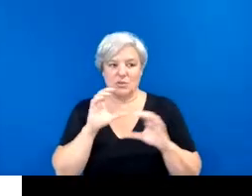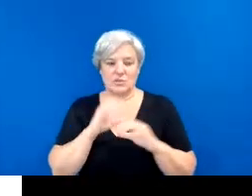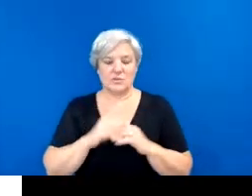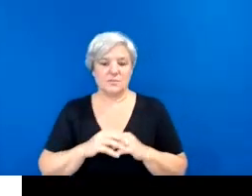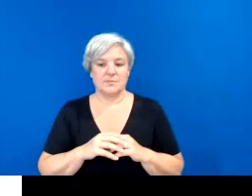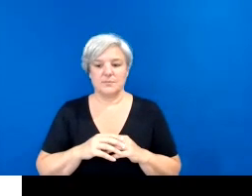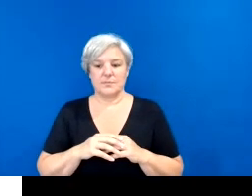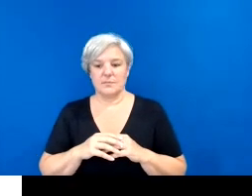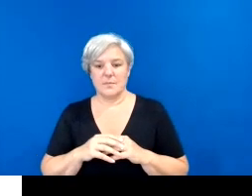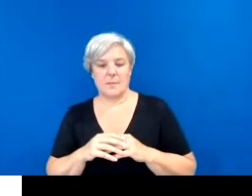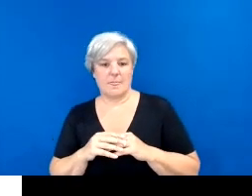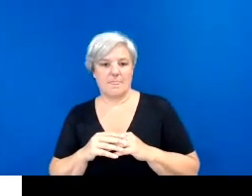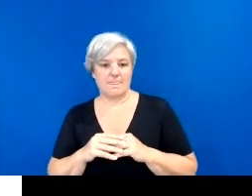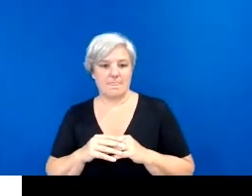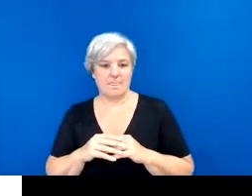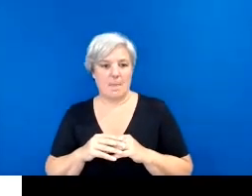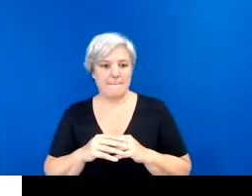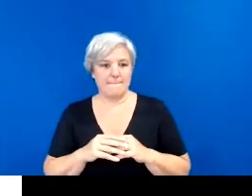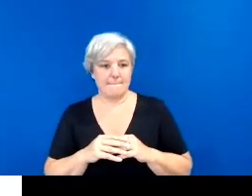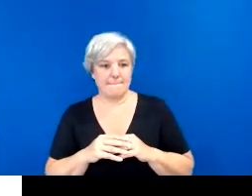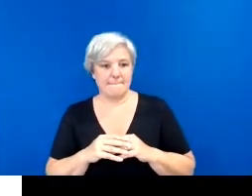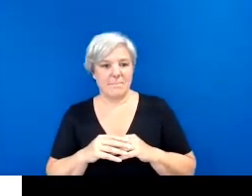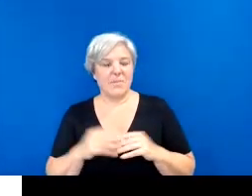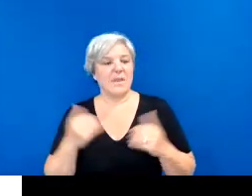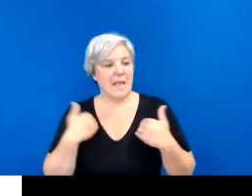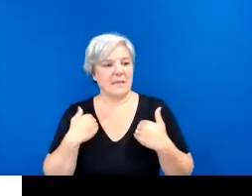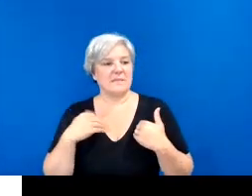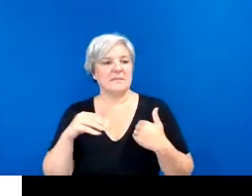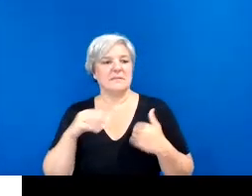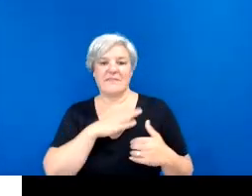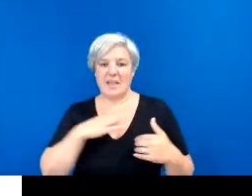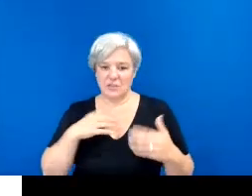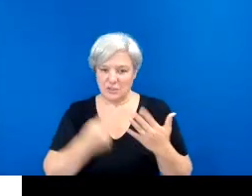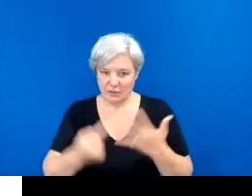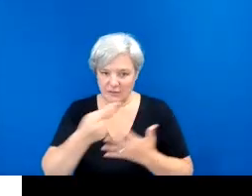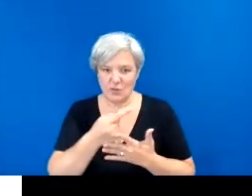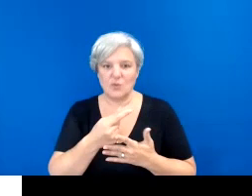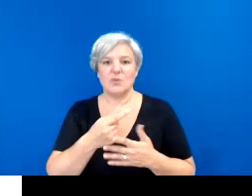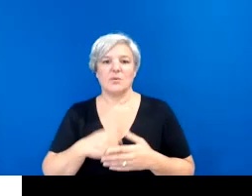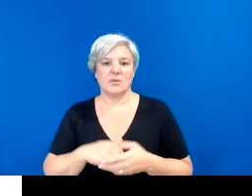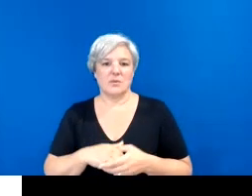and it's got faculty review. And so that's kind of the, that's yeah,